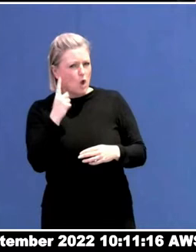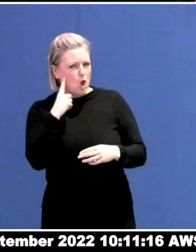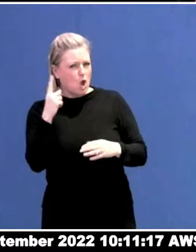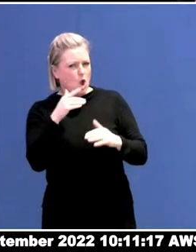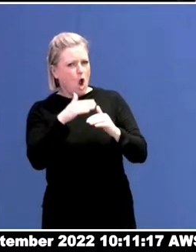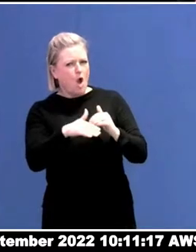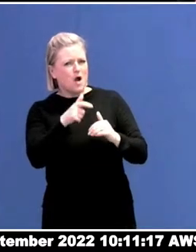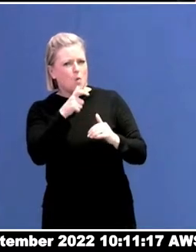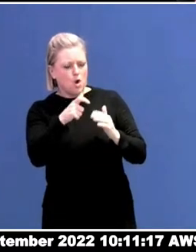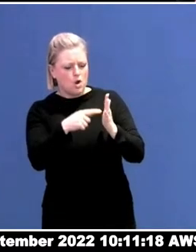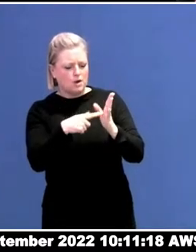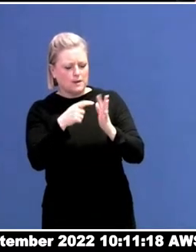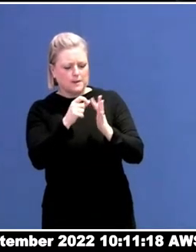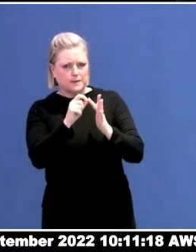Yes, I am. MR GRIFFIN: What do you understand that to mean?